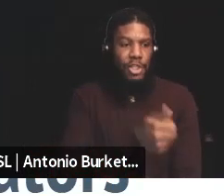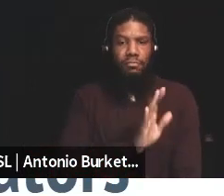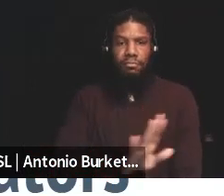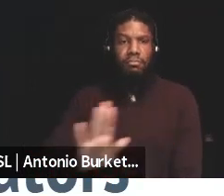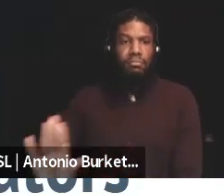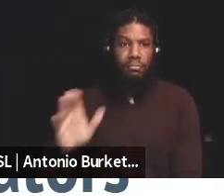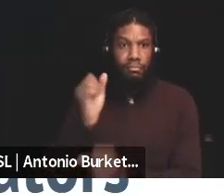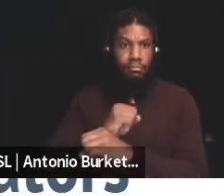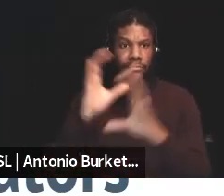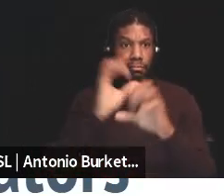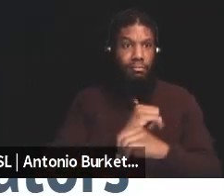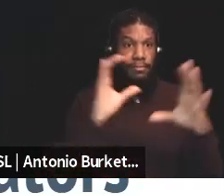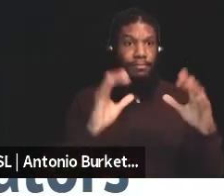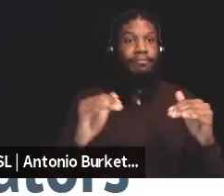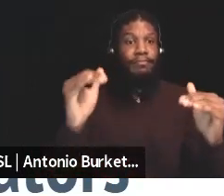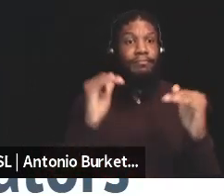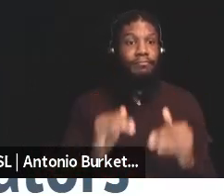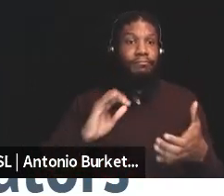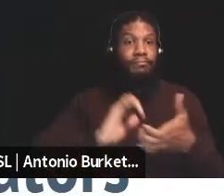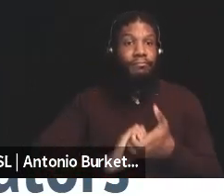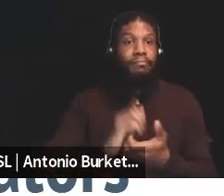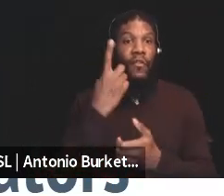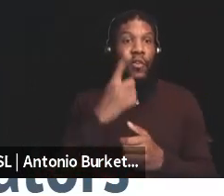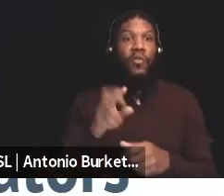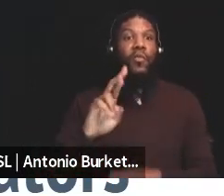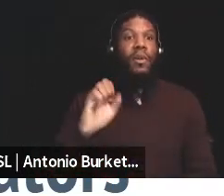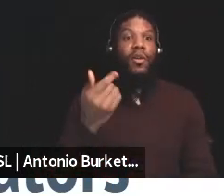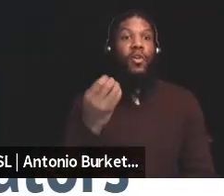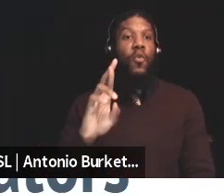reorganization discussions our larger Center for Student Success was having this summer;